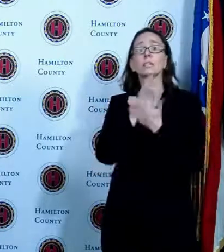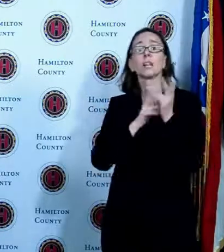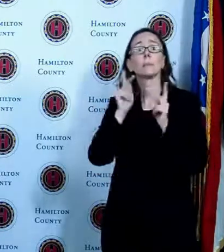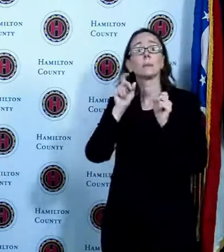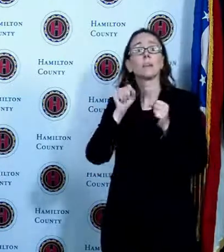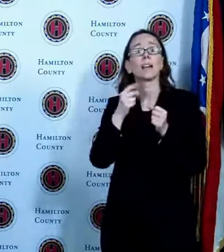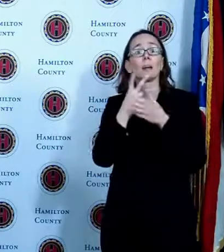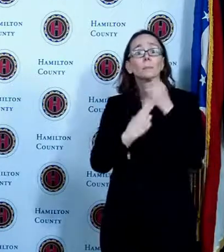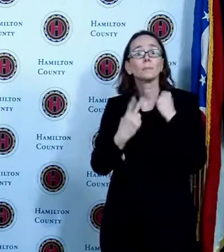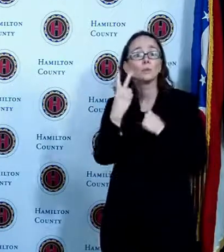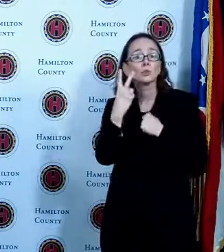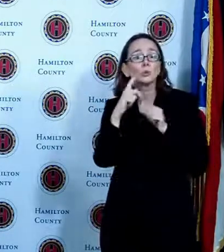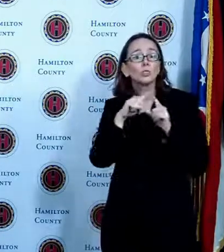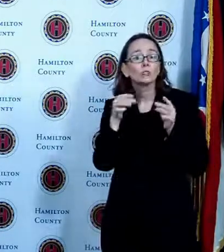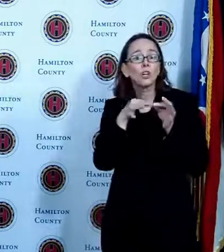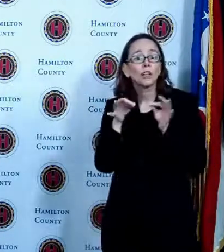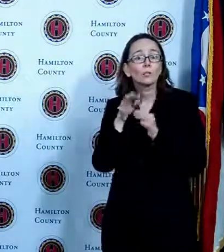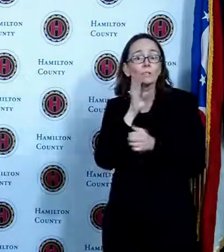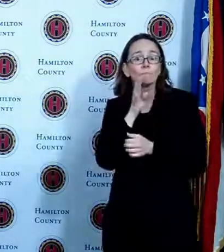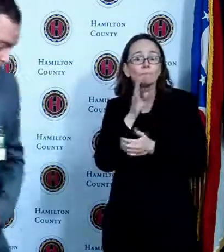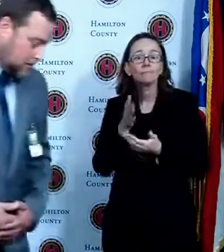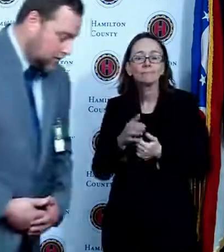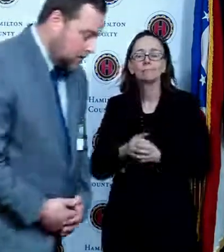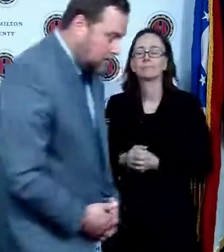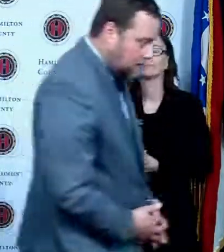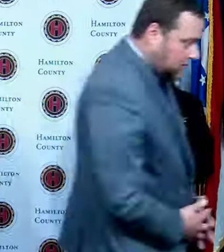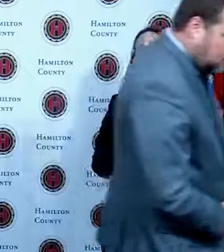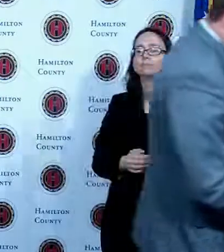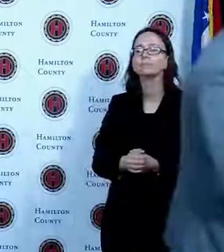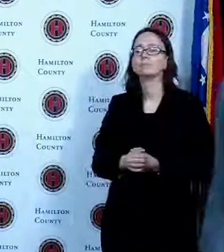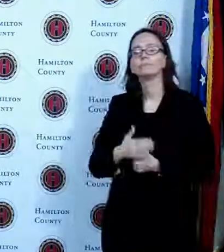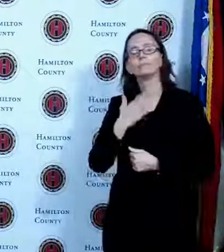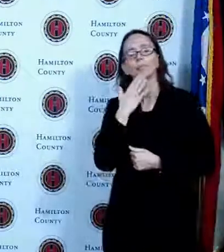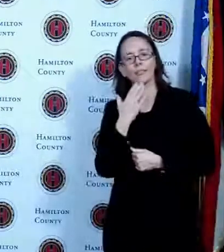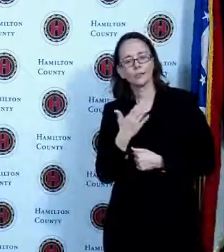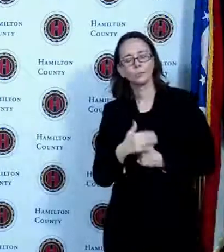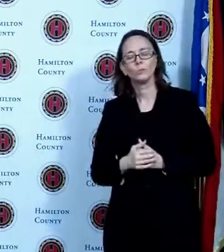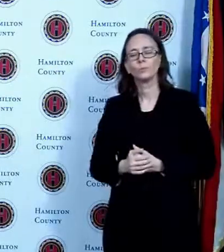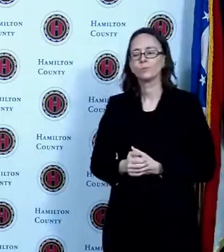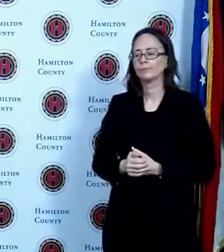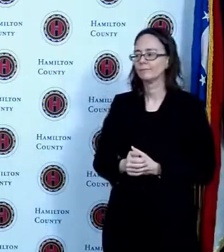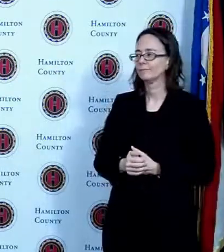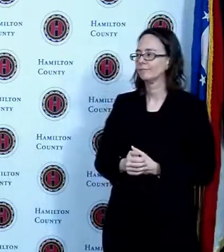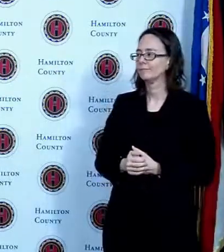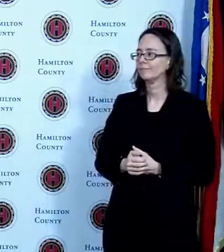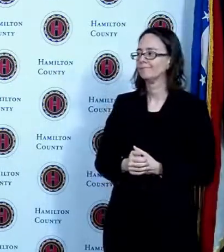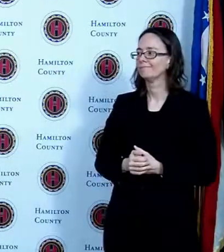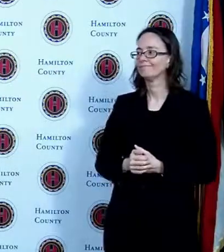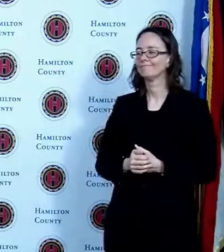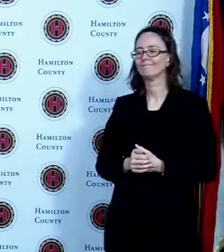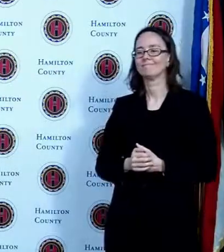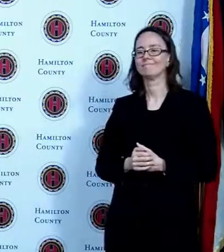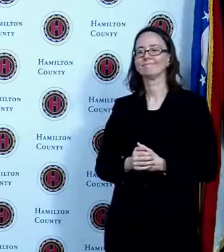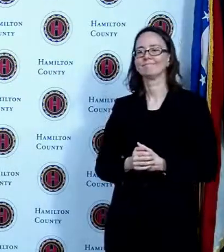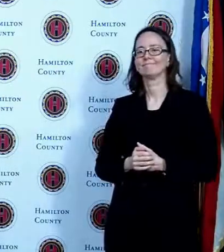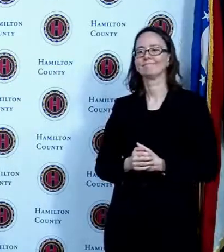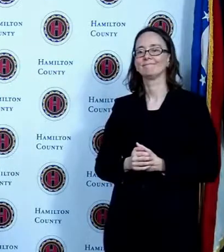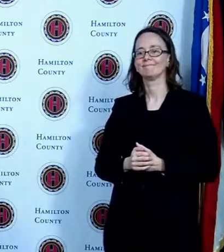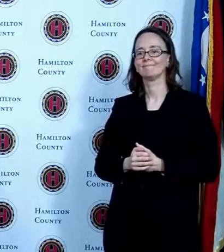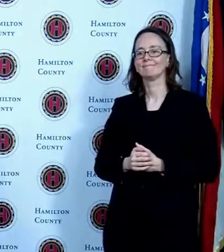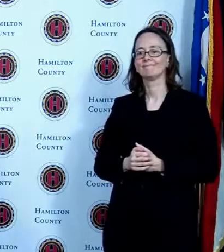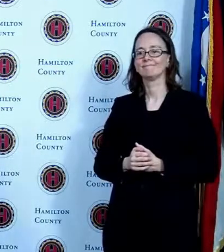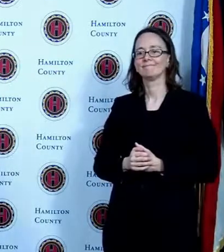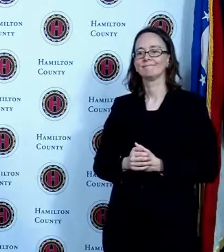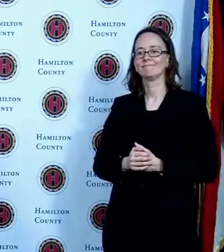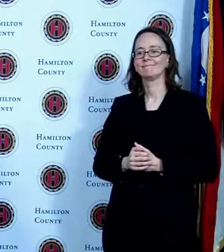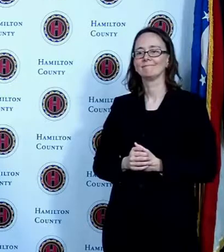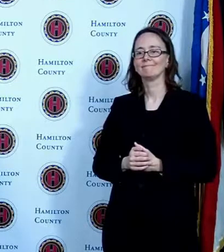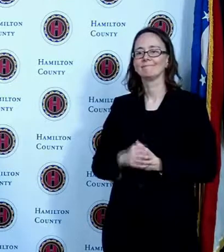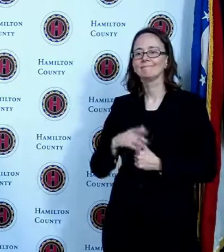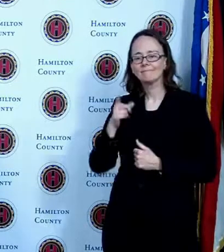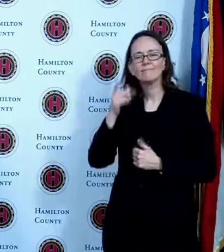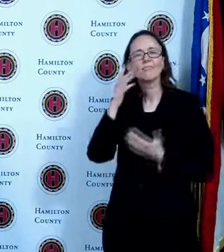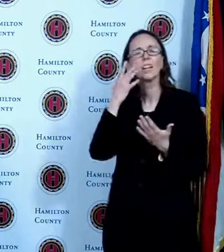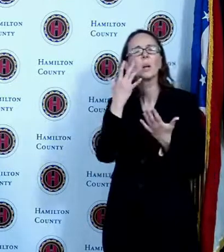thank you okay we'll give it a second to see if any other questions come through